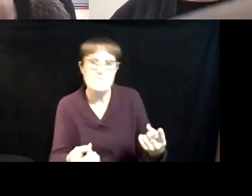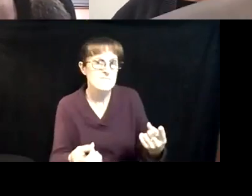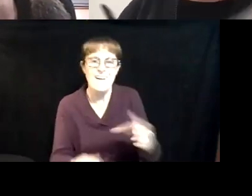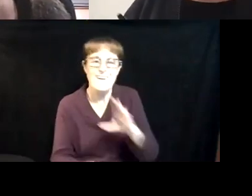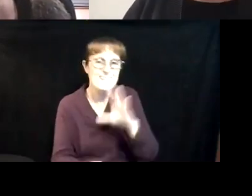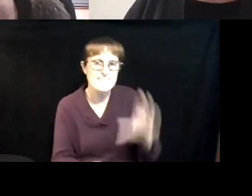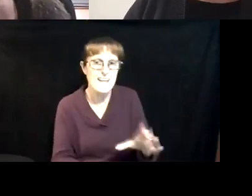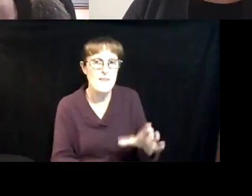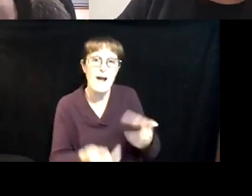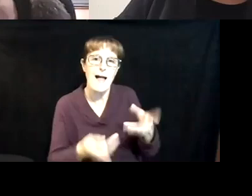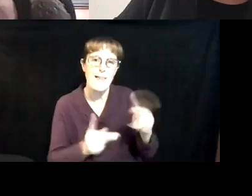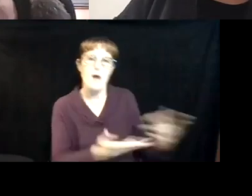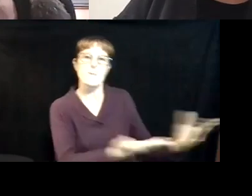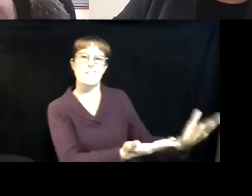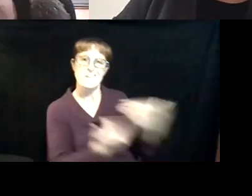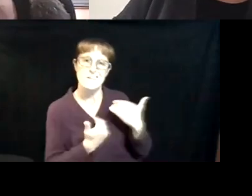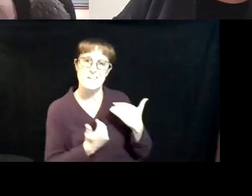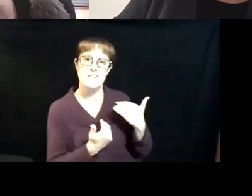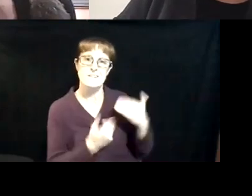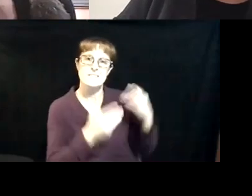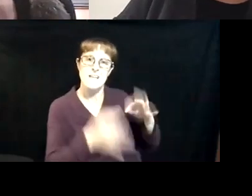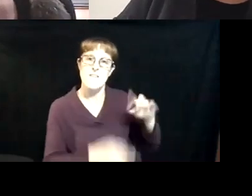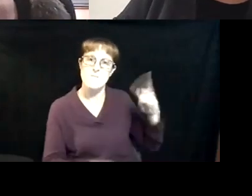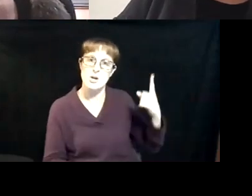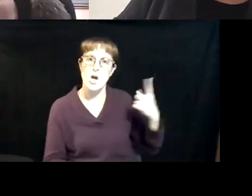even though we do a lot of talking about it.